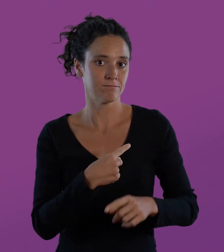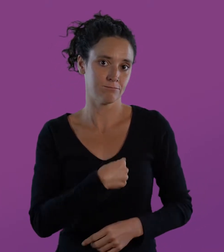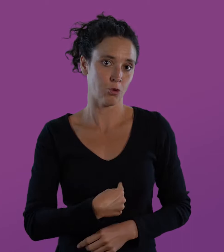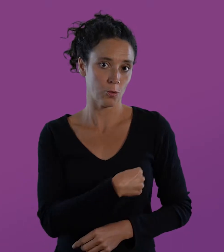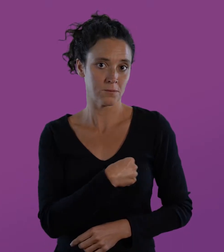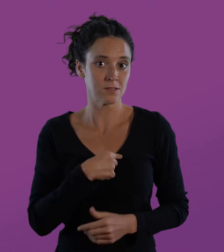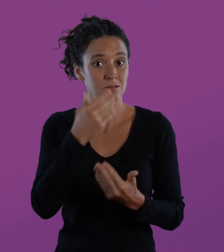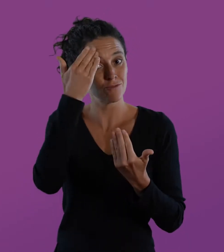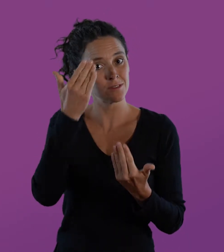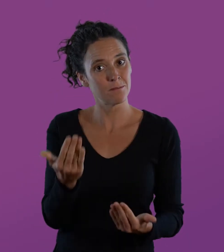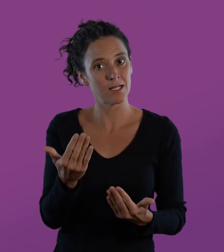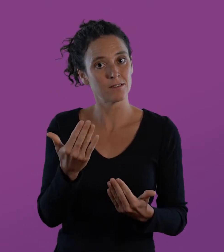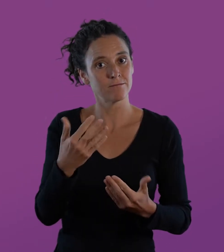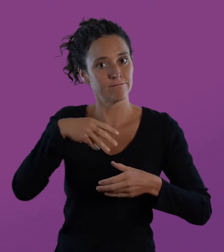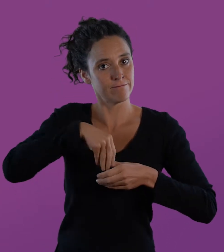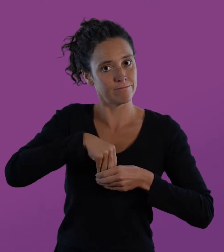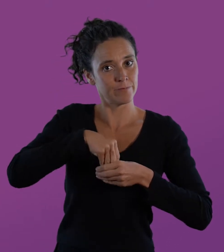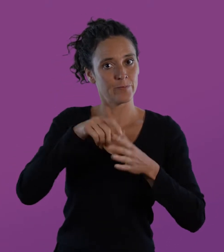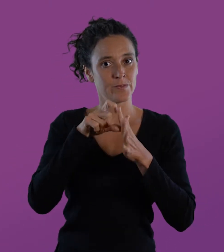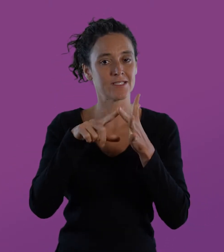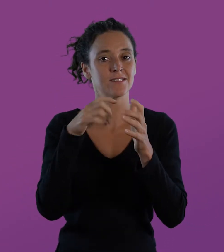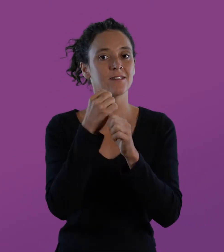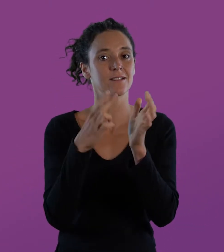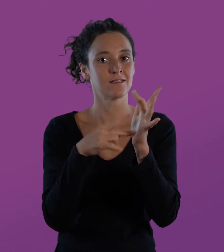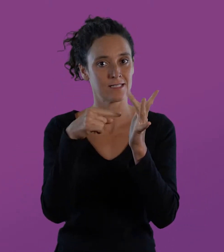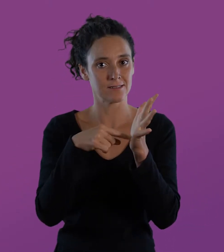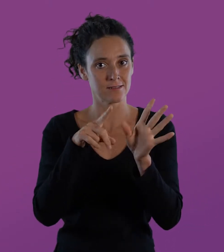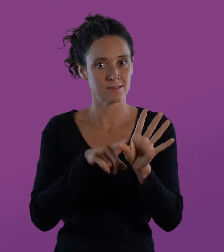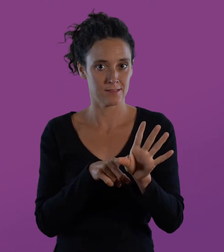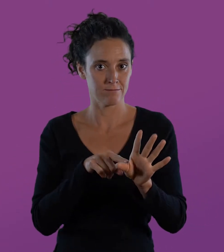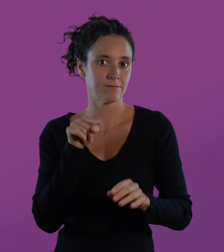…and to promise respect for their inherent dignity.”